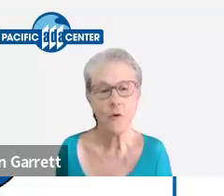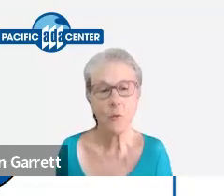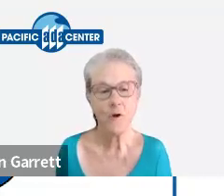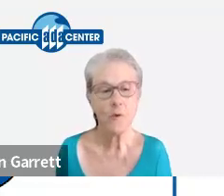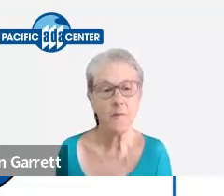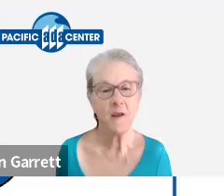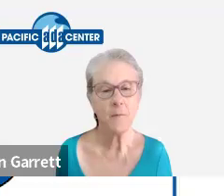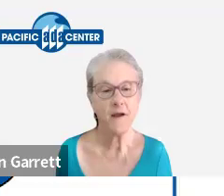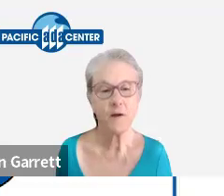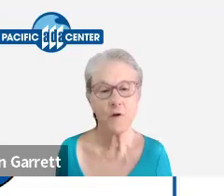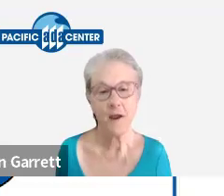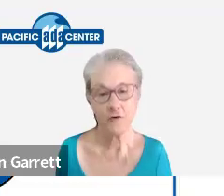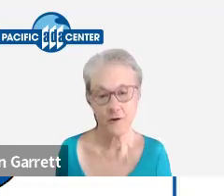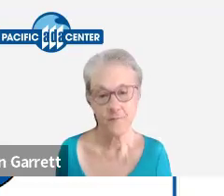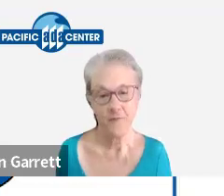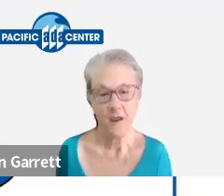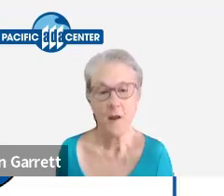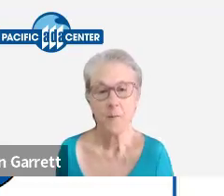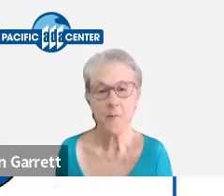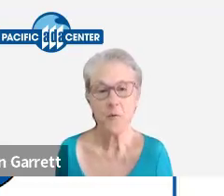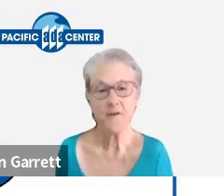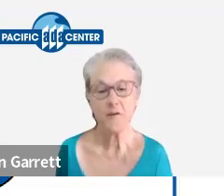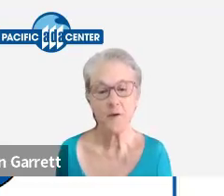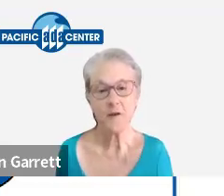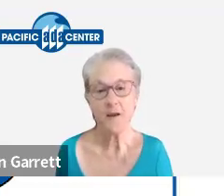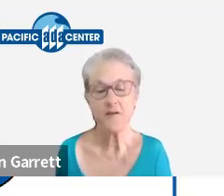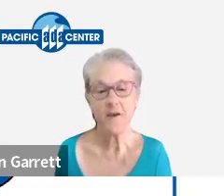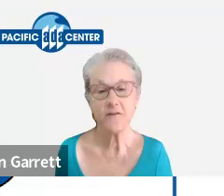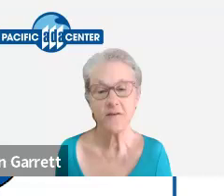So what do we mean by segregation? People with disabilities faced